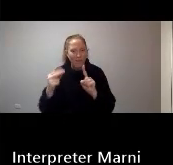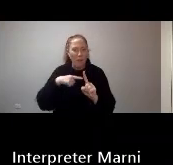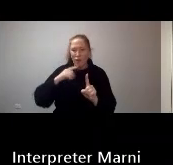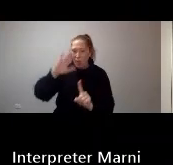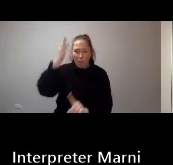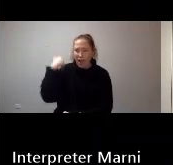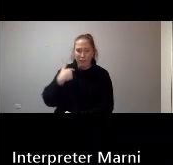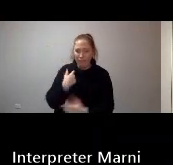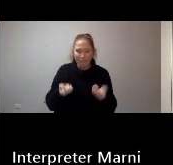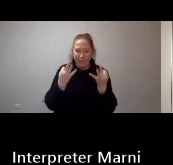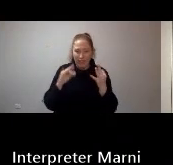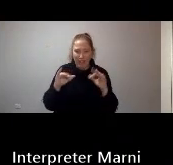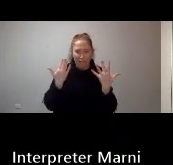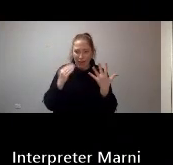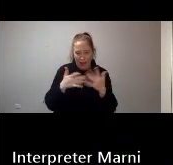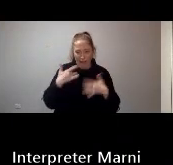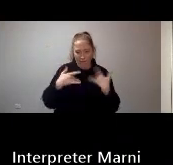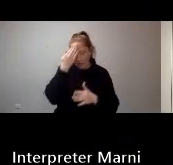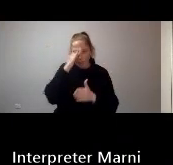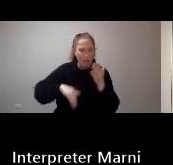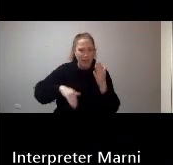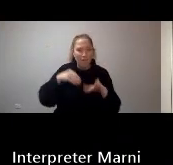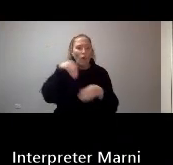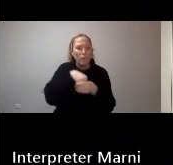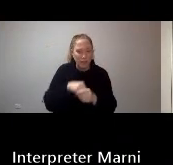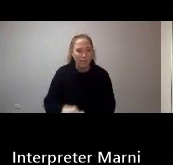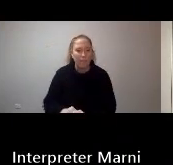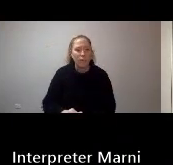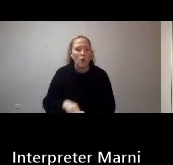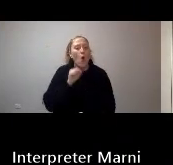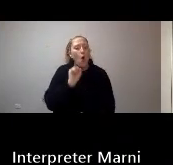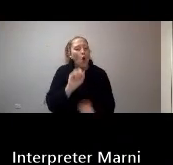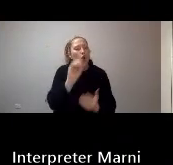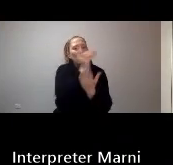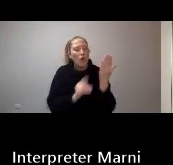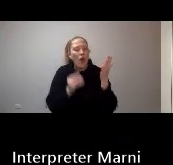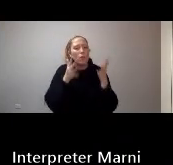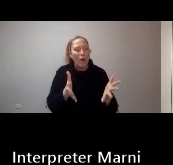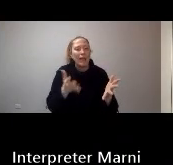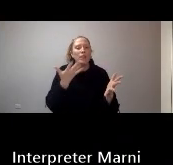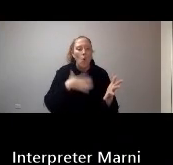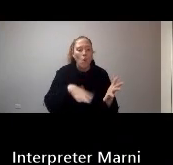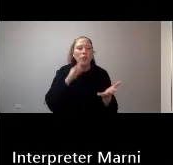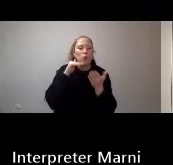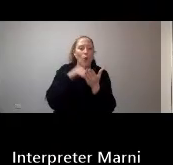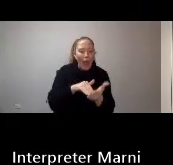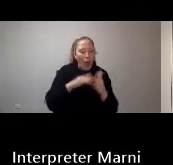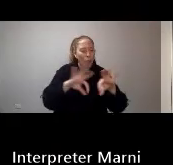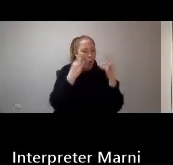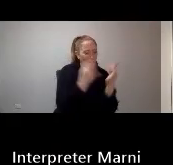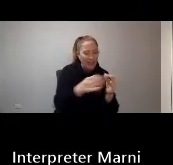and priorities are heard. She uses design approaches to bridge community experience and organisational decision-making.